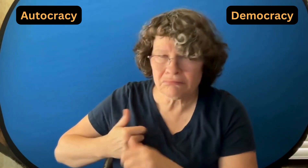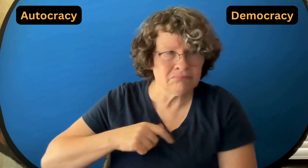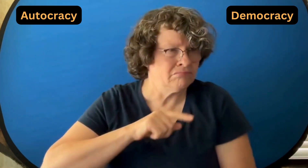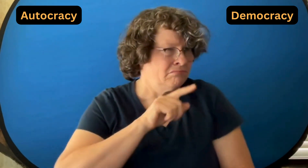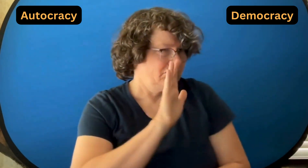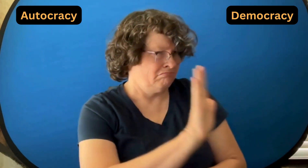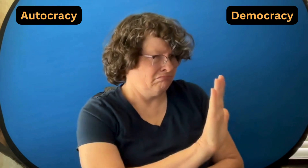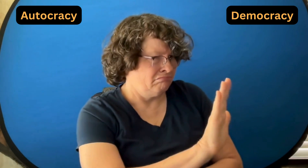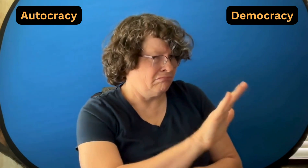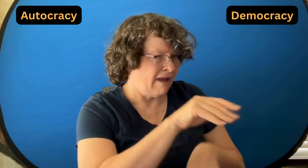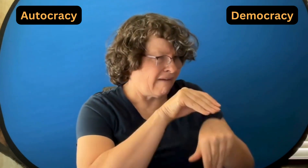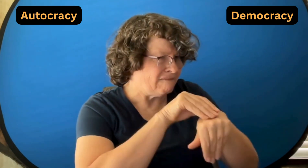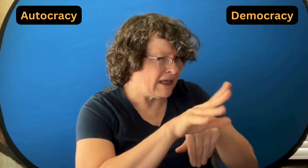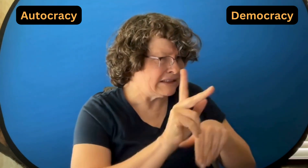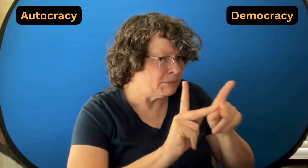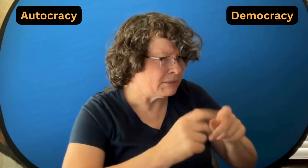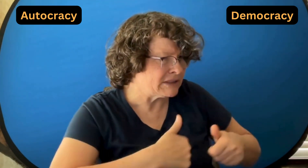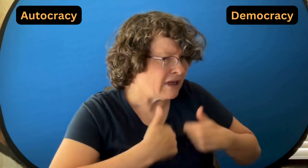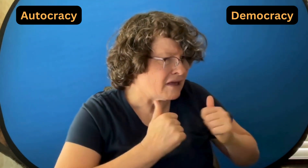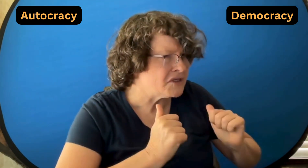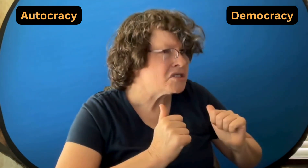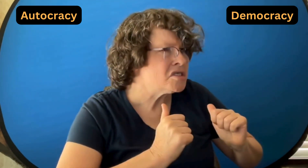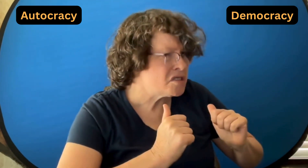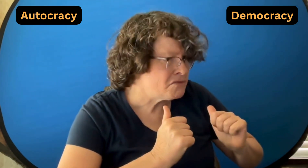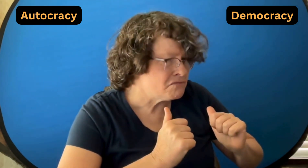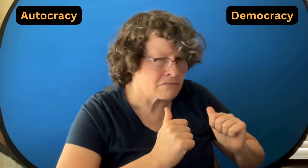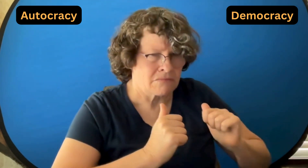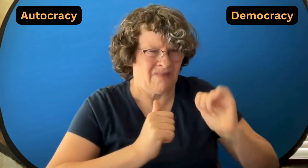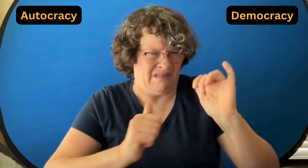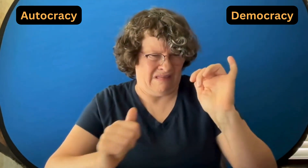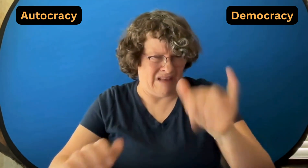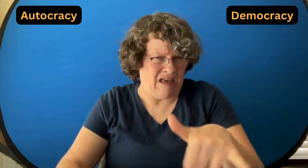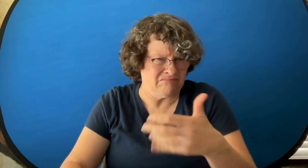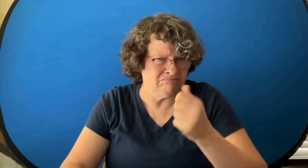how democracy affects people's lives. That's how it is!